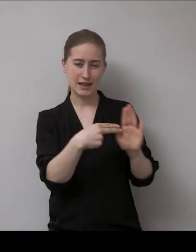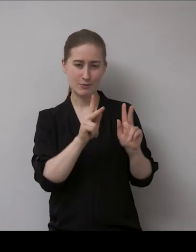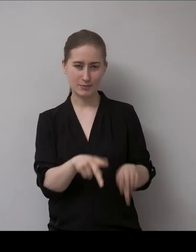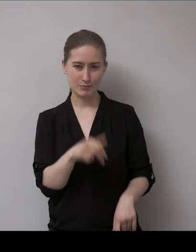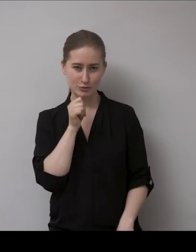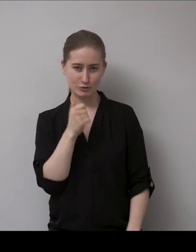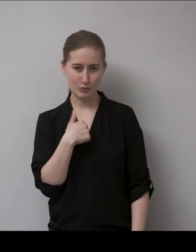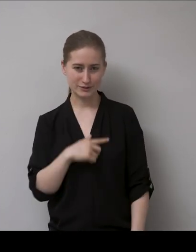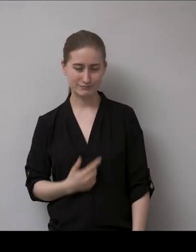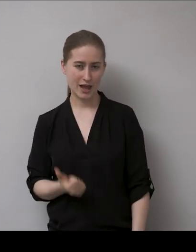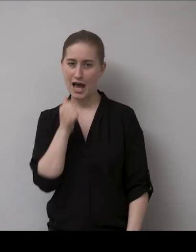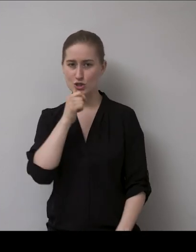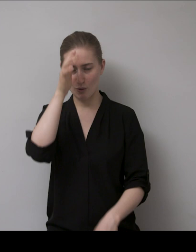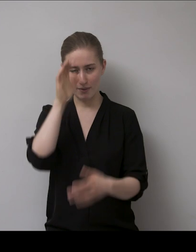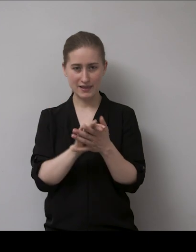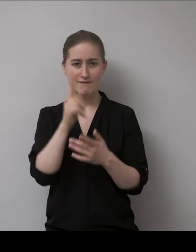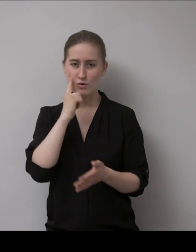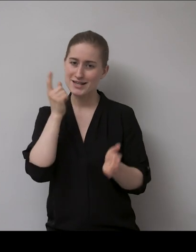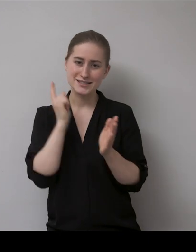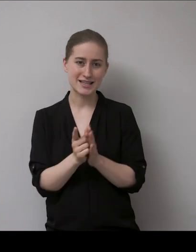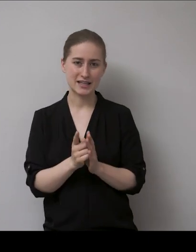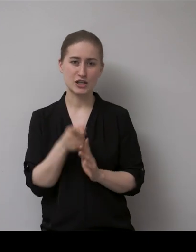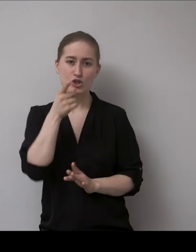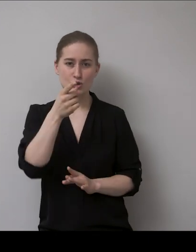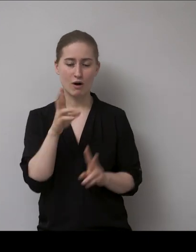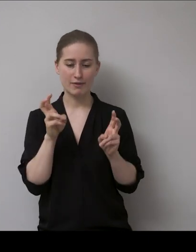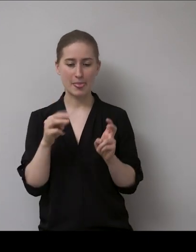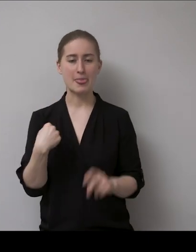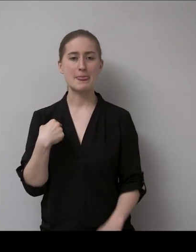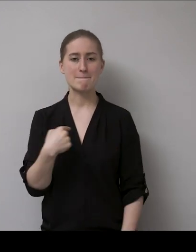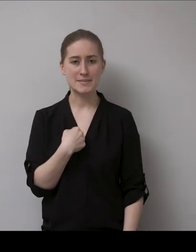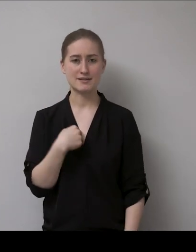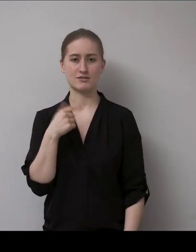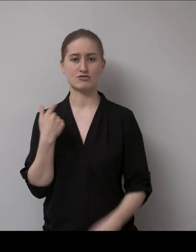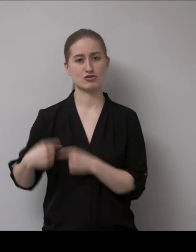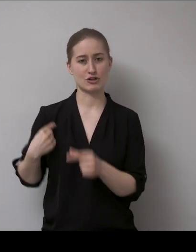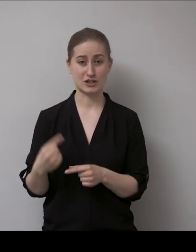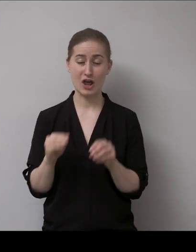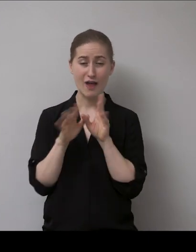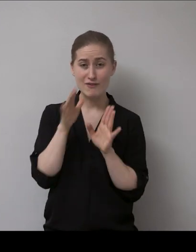I don't believe for a second that you are the Me Generation. They're obviously not paying attention.